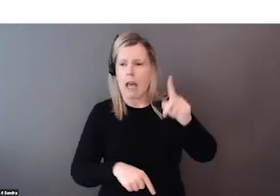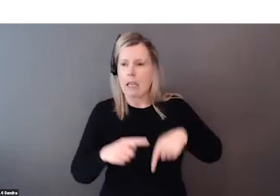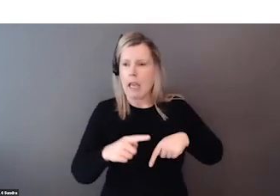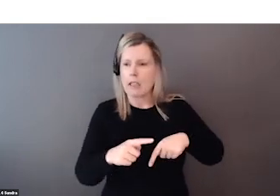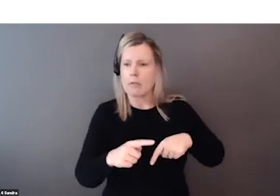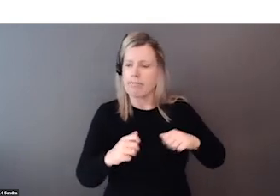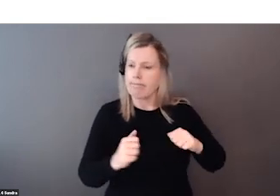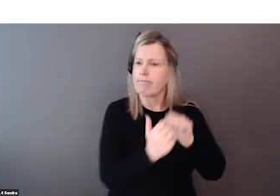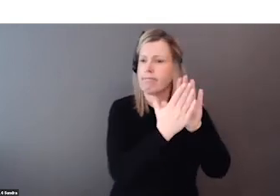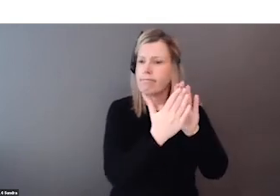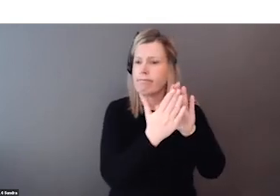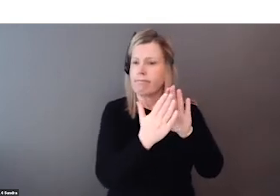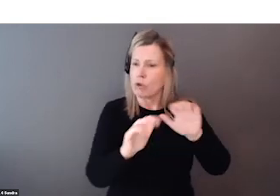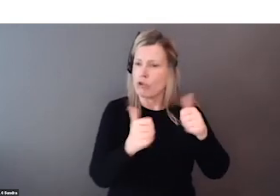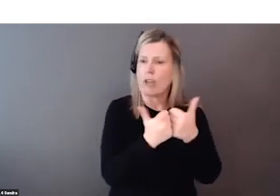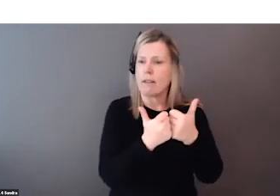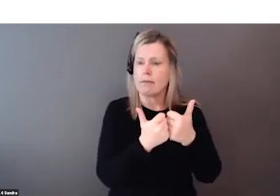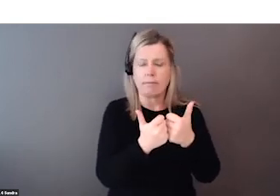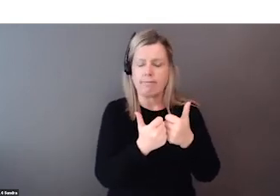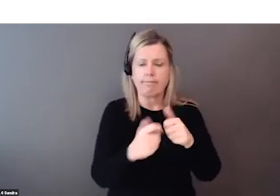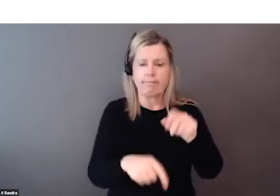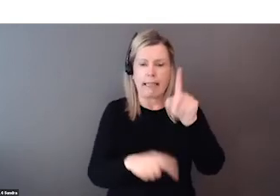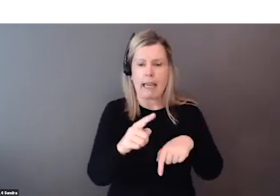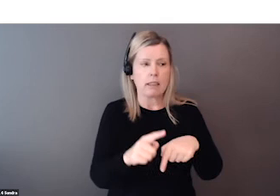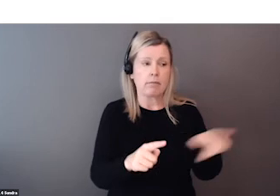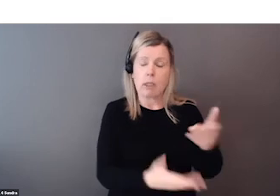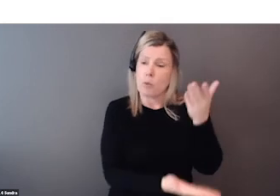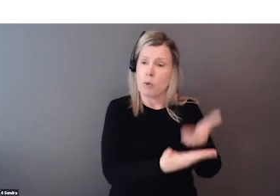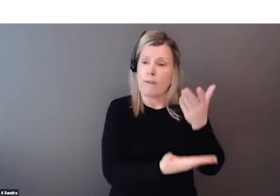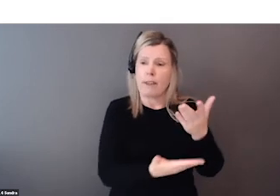And AI decisions are often inscrutable, making it impossible to fight the basis